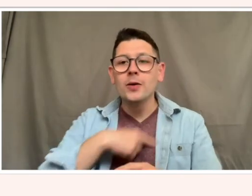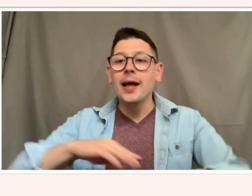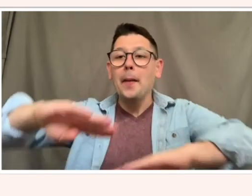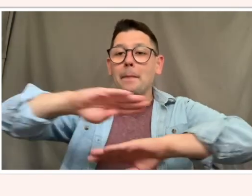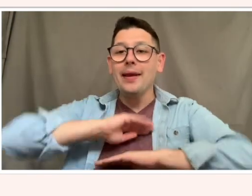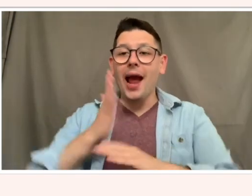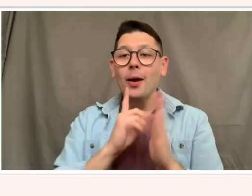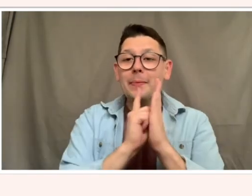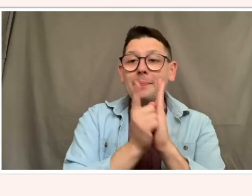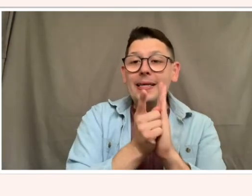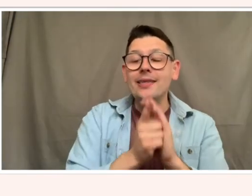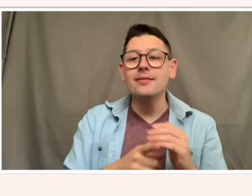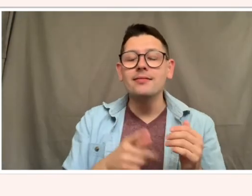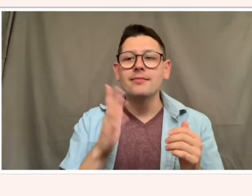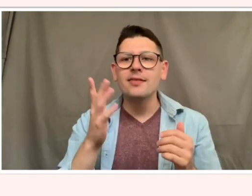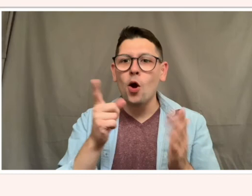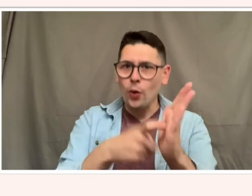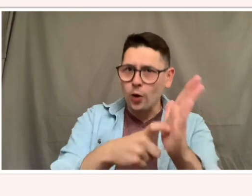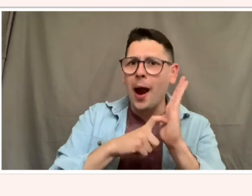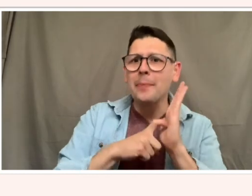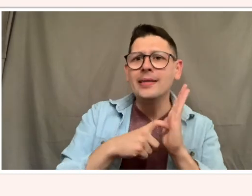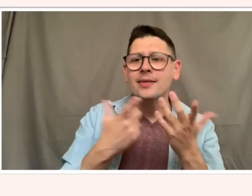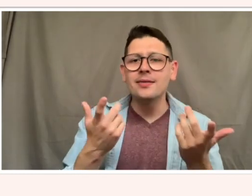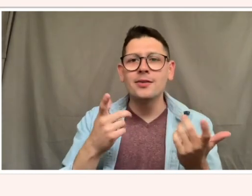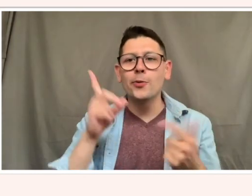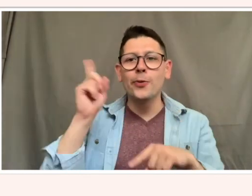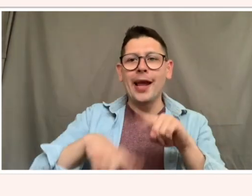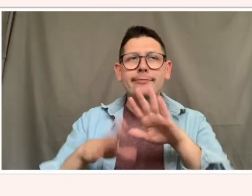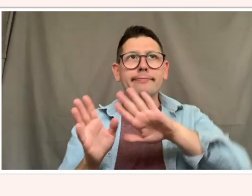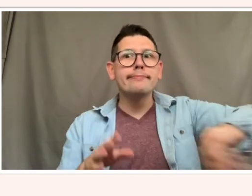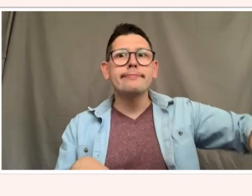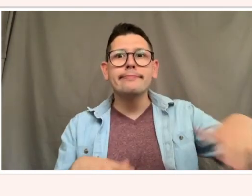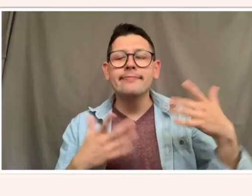We've had to figure out how it is that we're going to meet the minutes and the requirements.